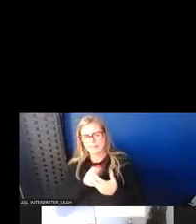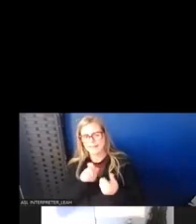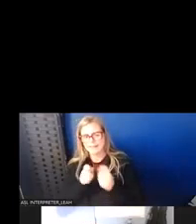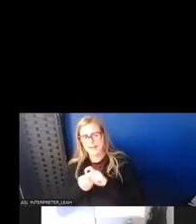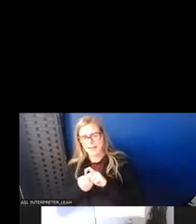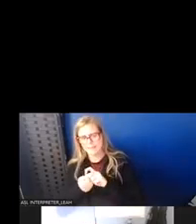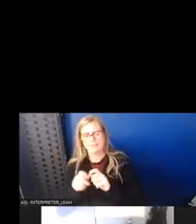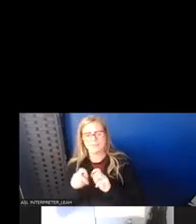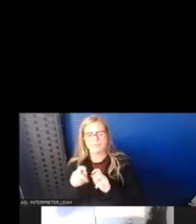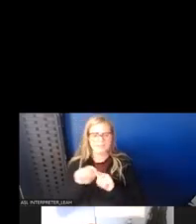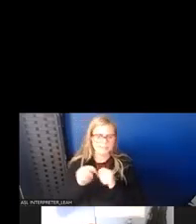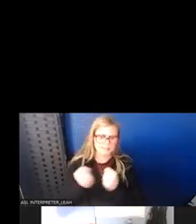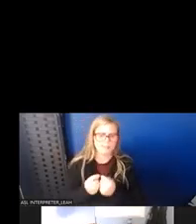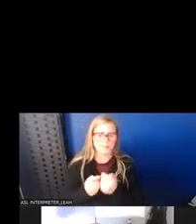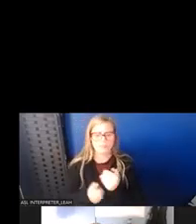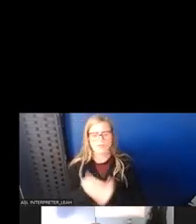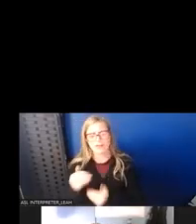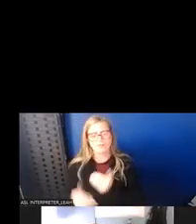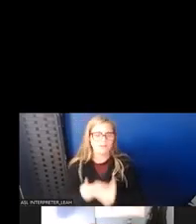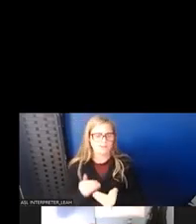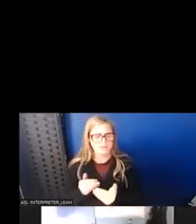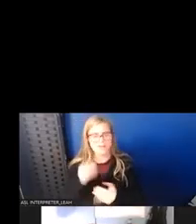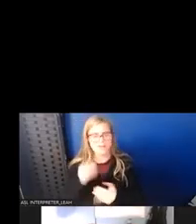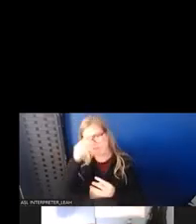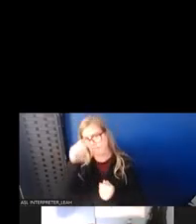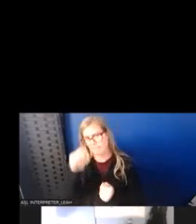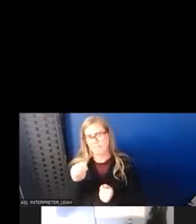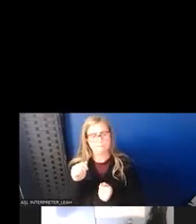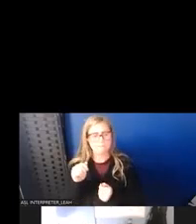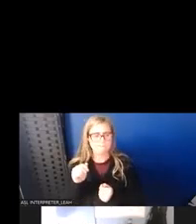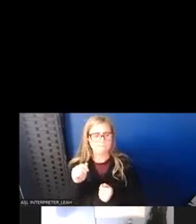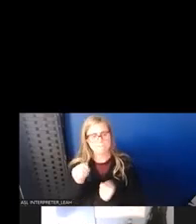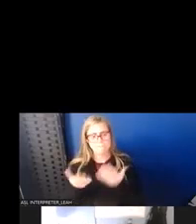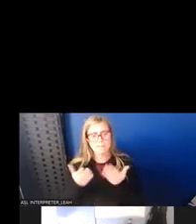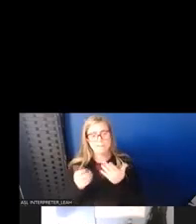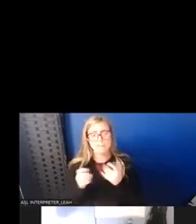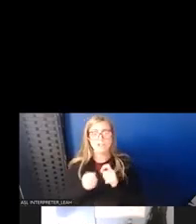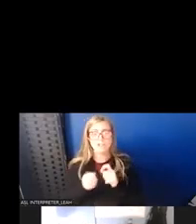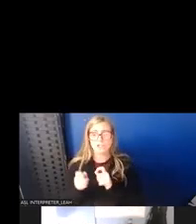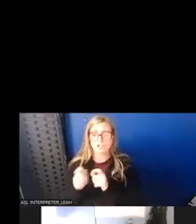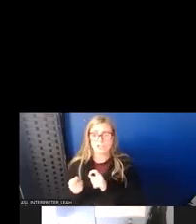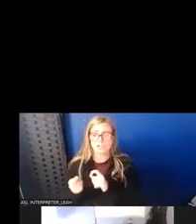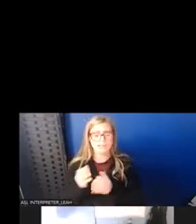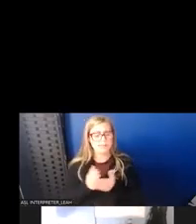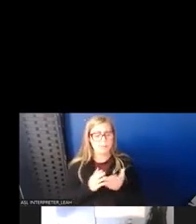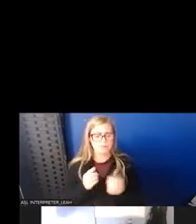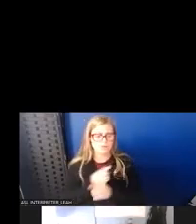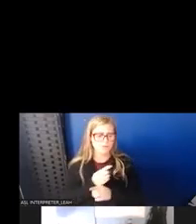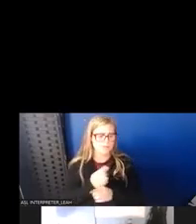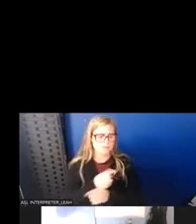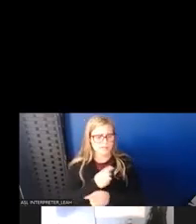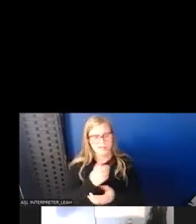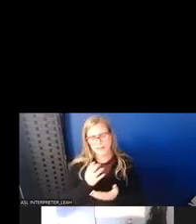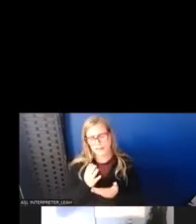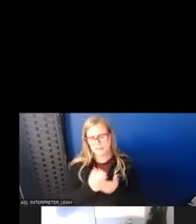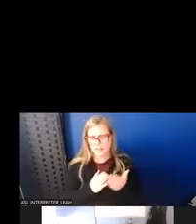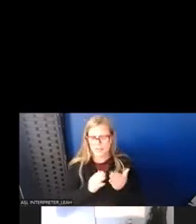So perhaps we want to think with that information, changing some of our routines, some of our ways, how we interact with each